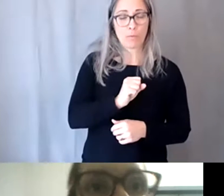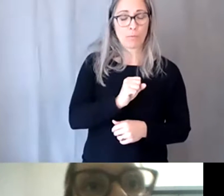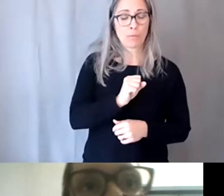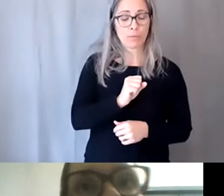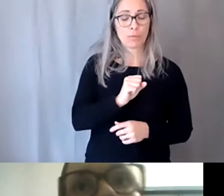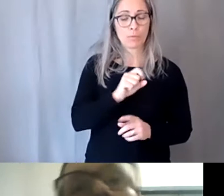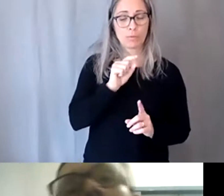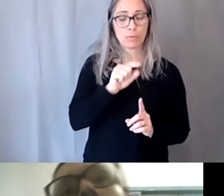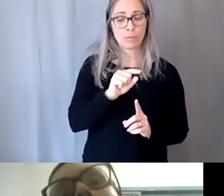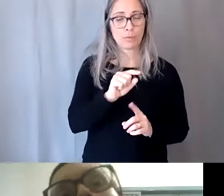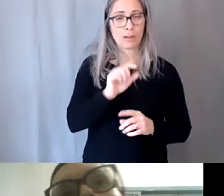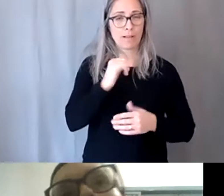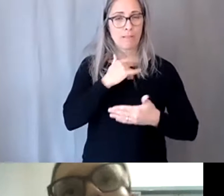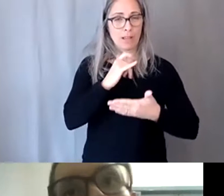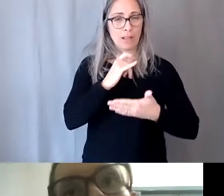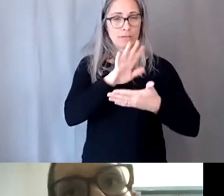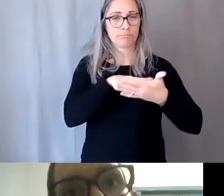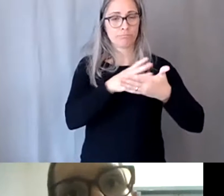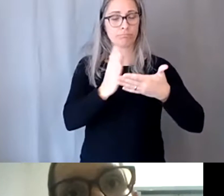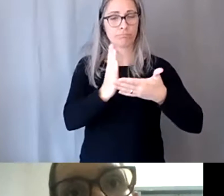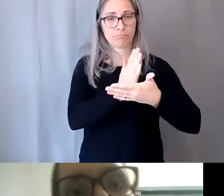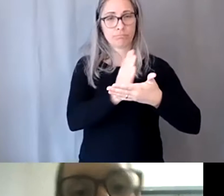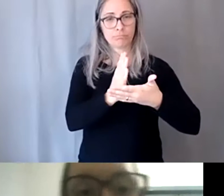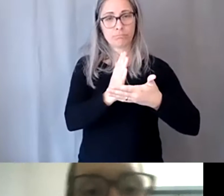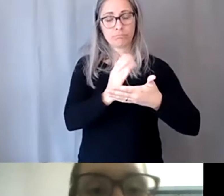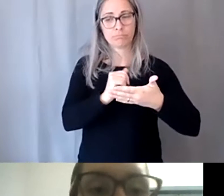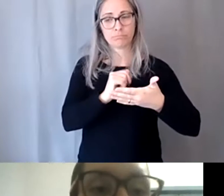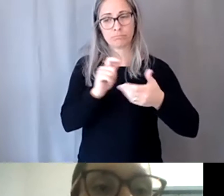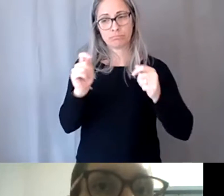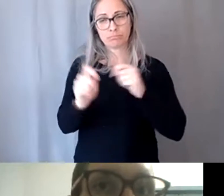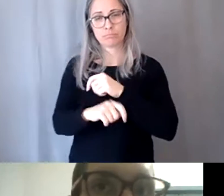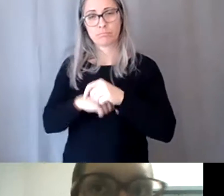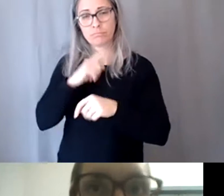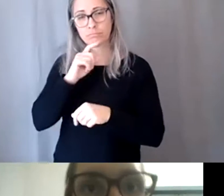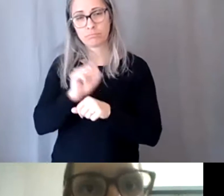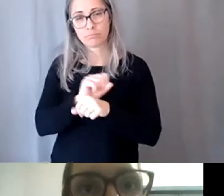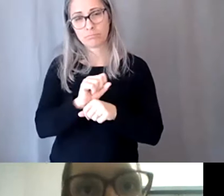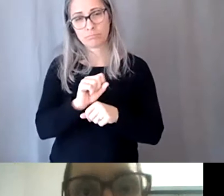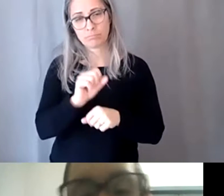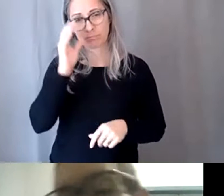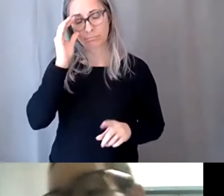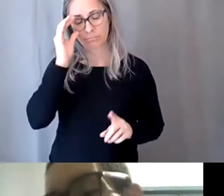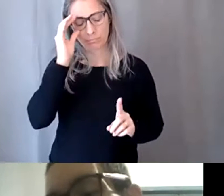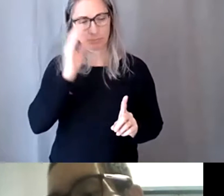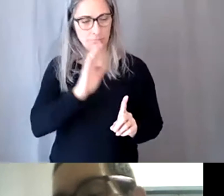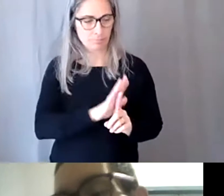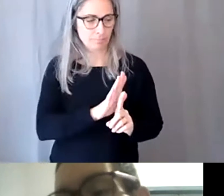that are meshed up with various